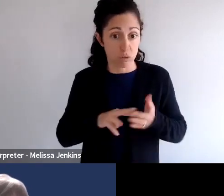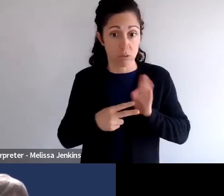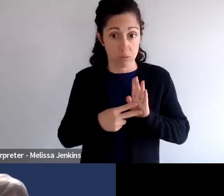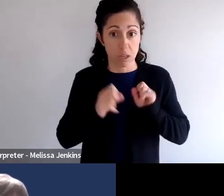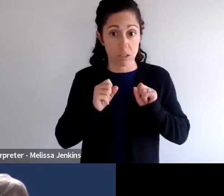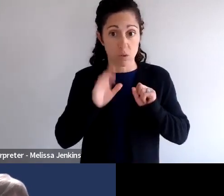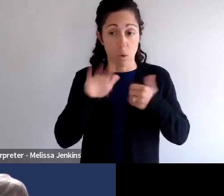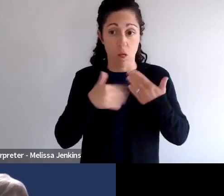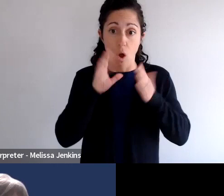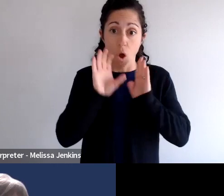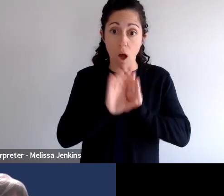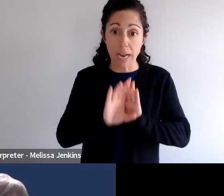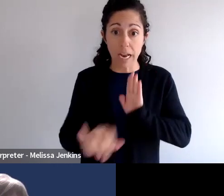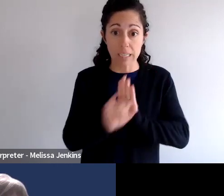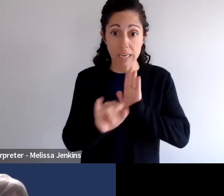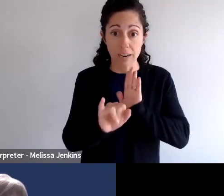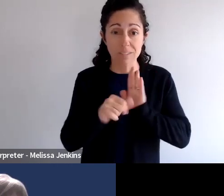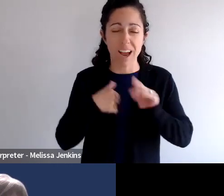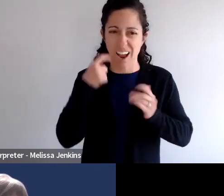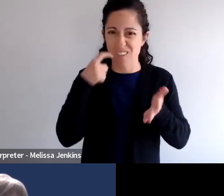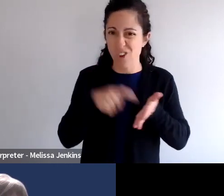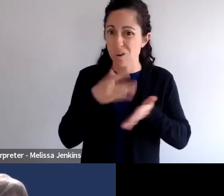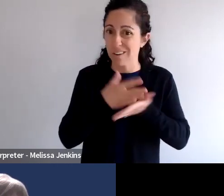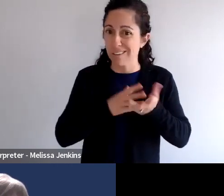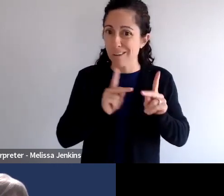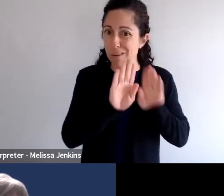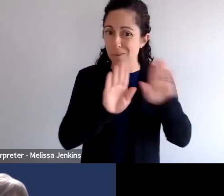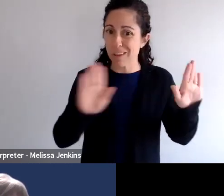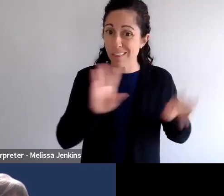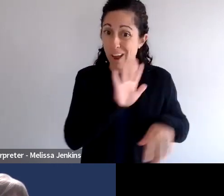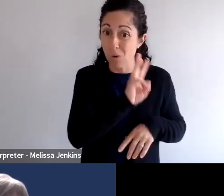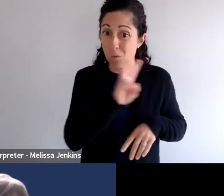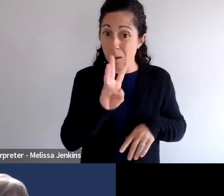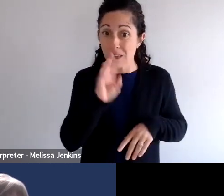because I find problems in some people's websites that when you use voiceover it